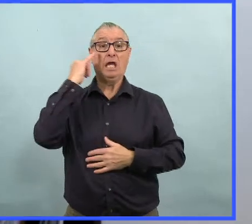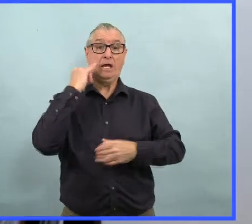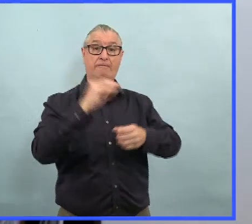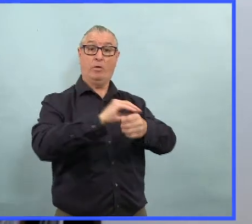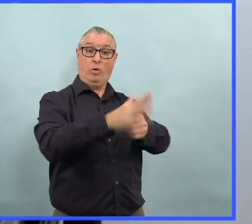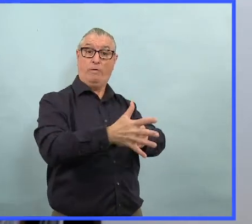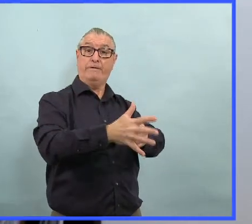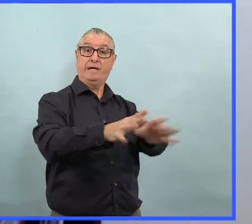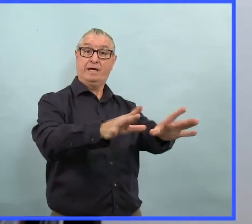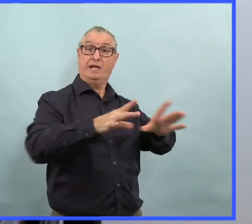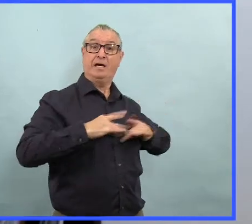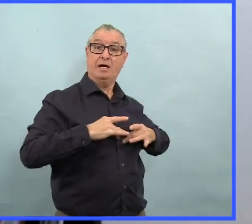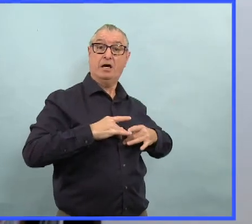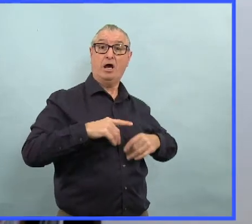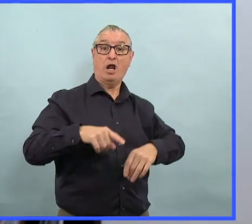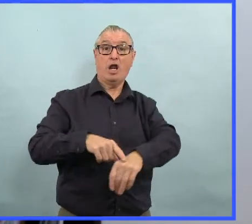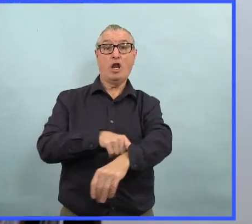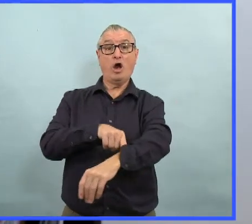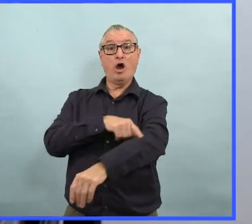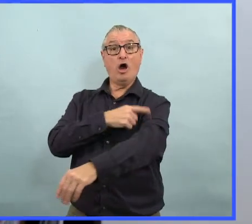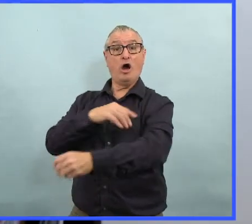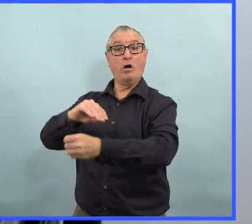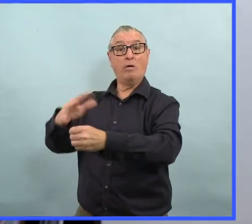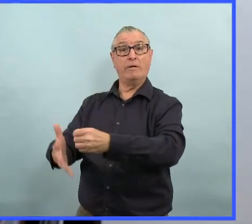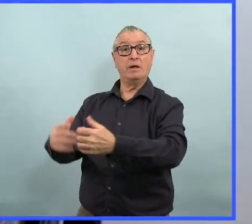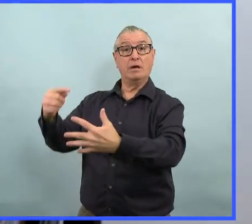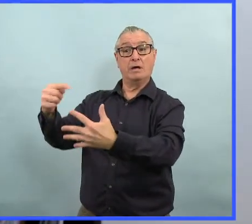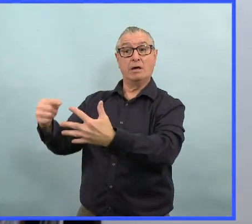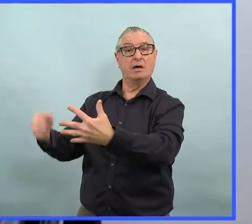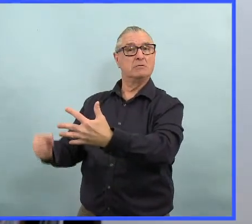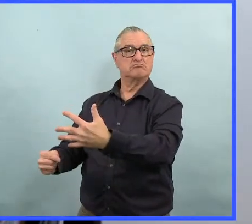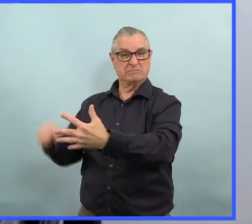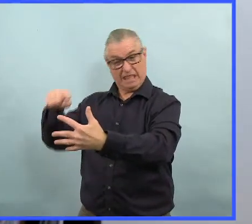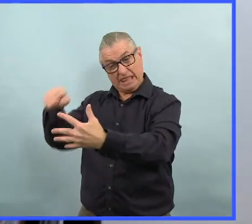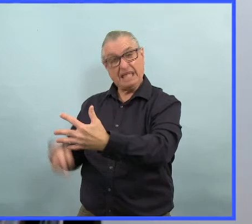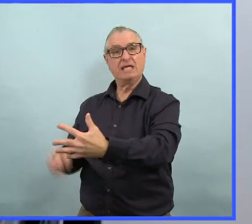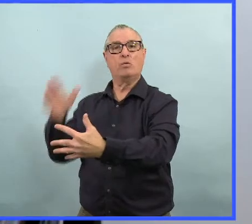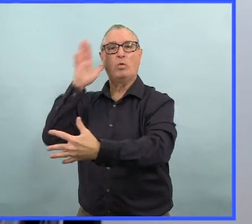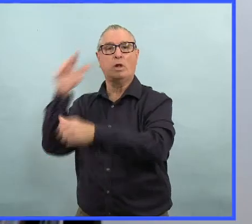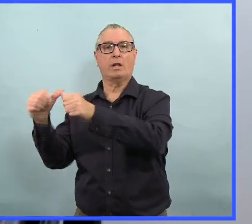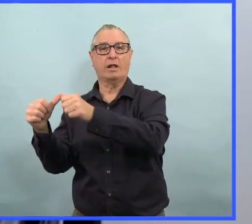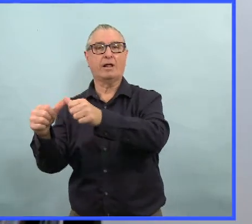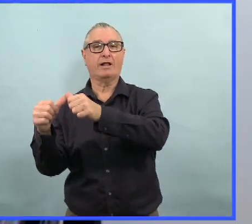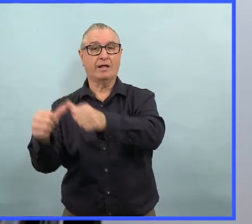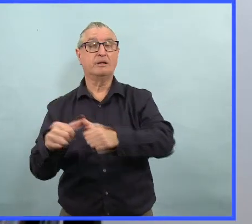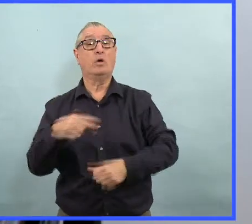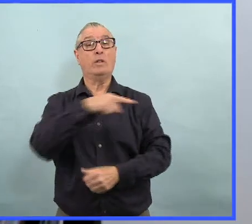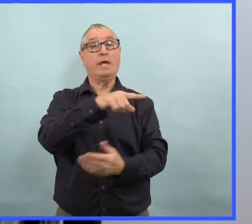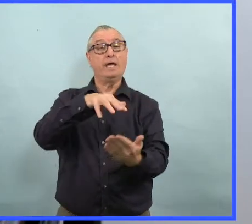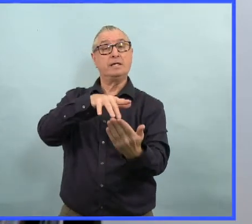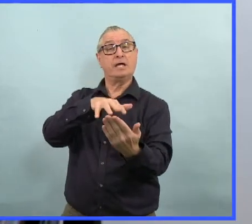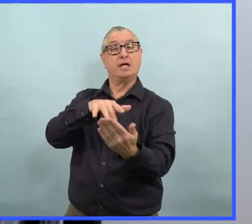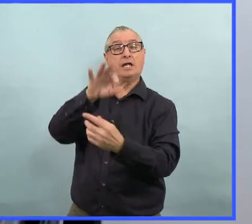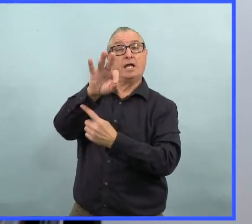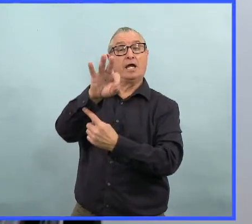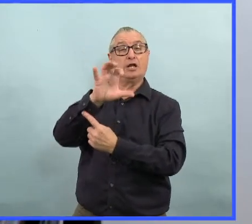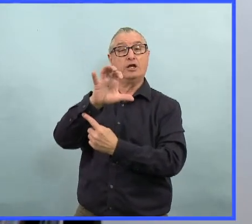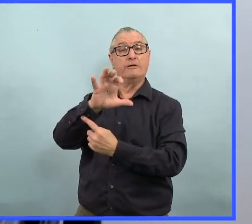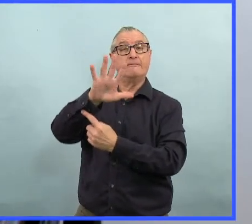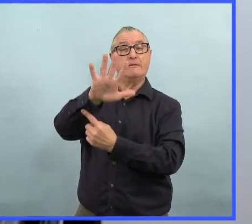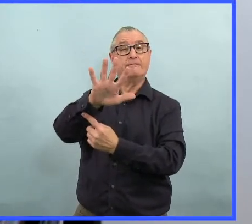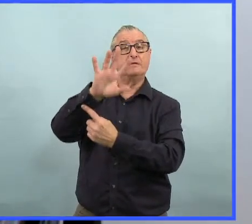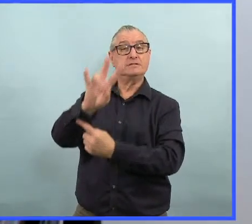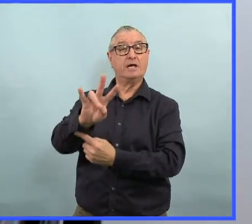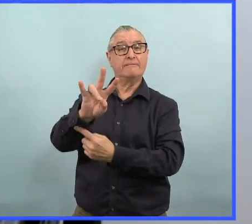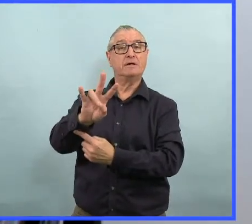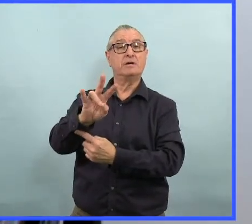israel study included 951 infected people and 2432 uninfected individuals the researchers